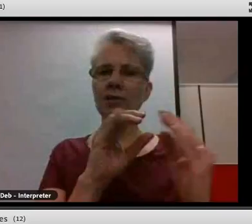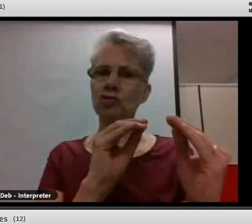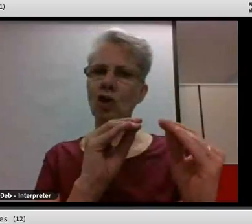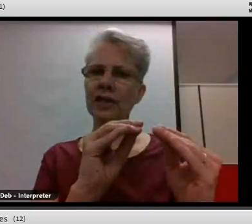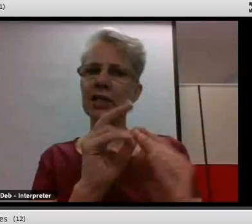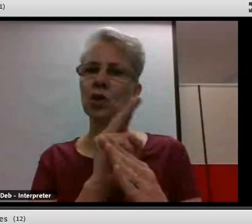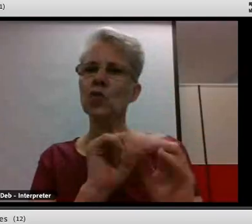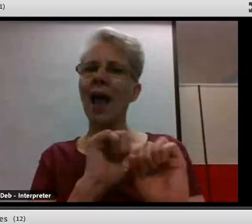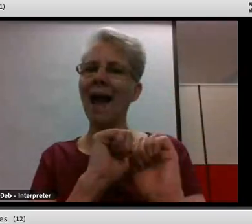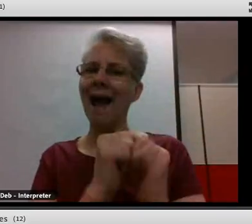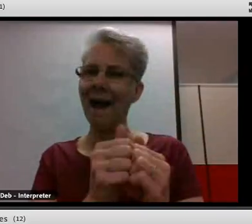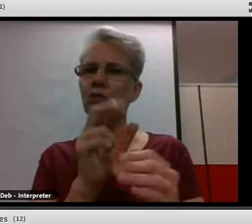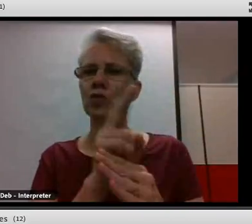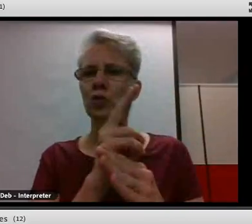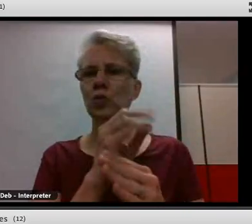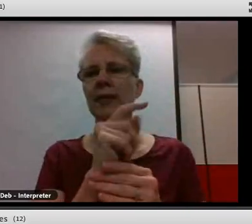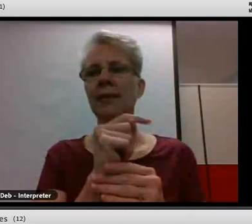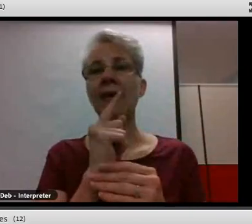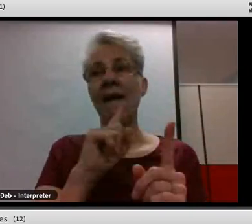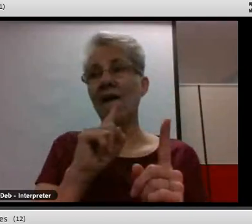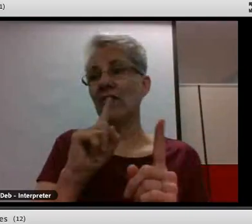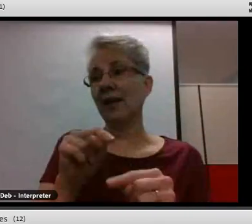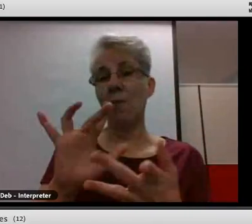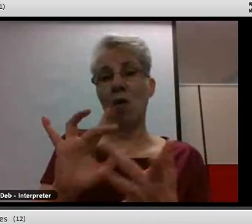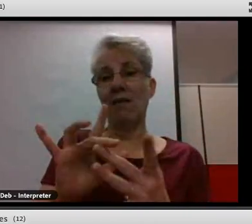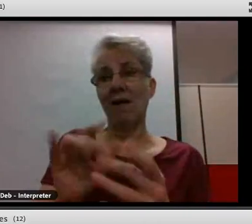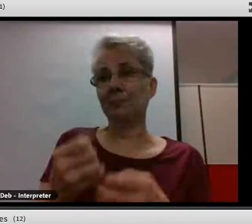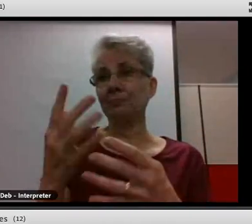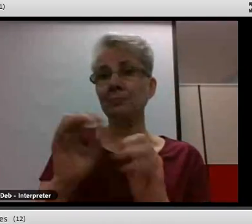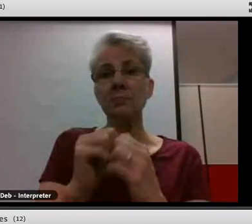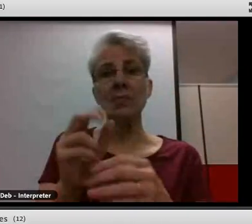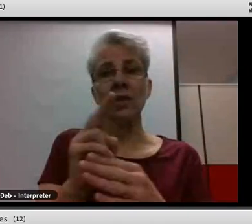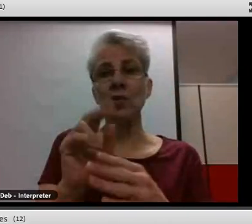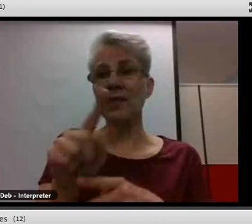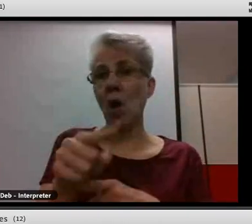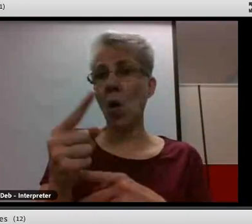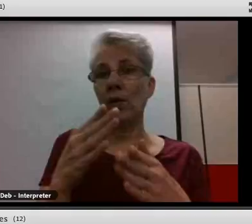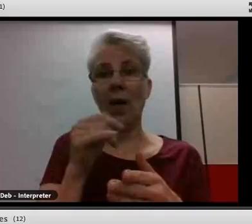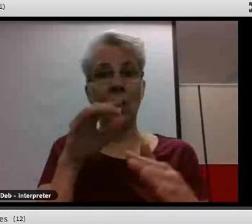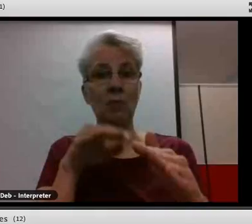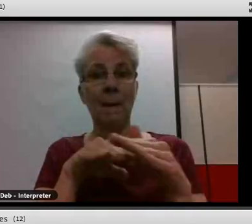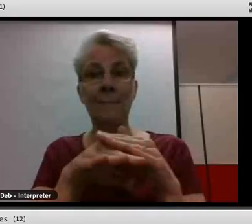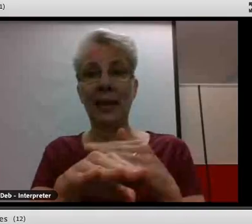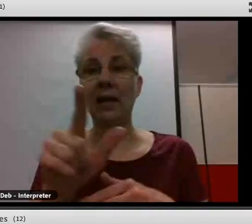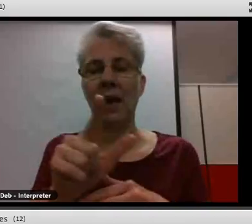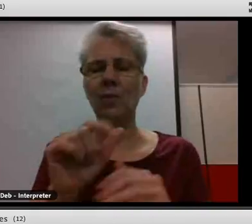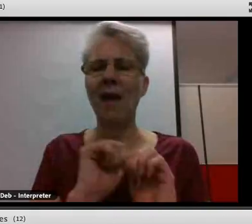So this is what it looks like for Florida, and this is from disabilitystatistics.org.